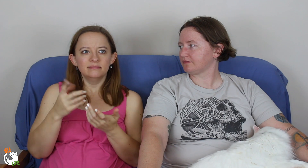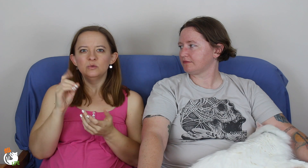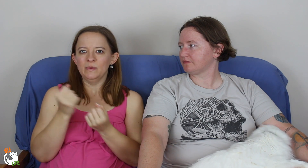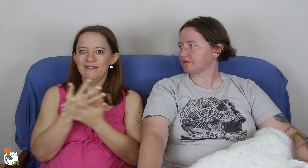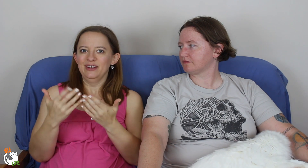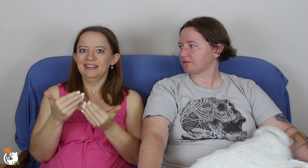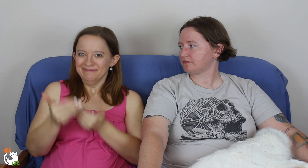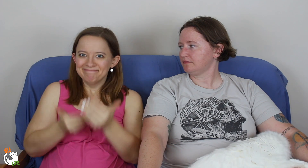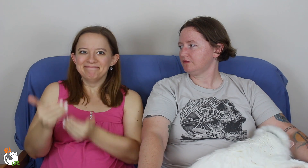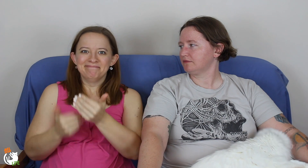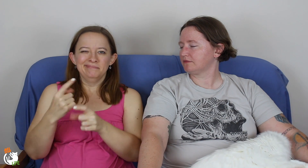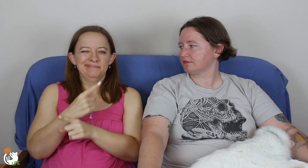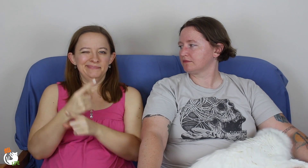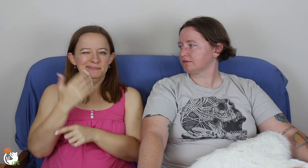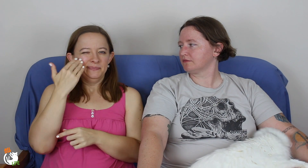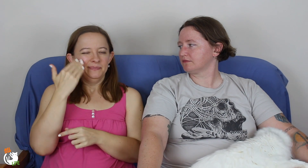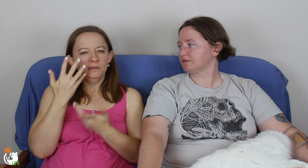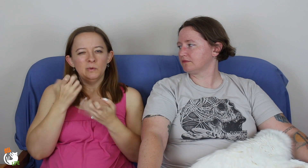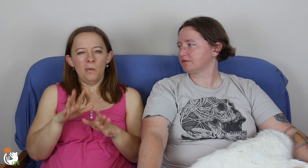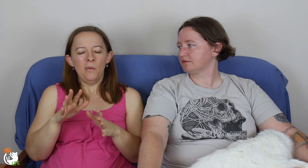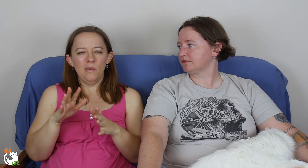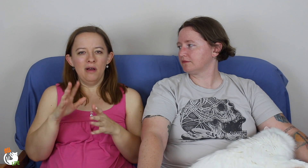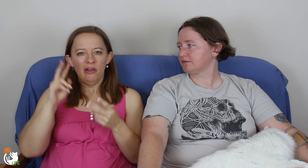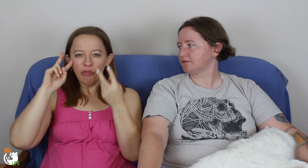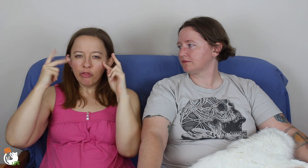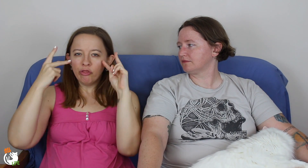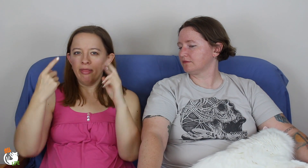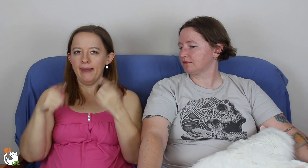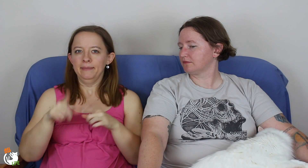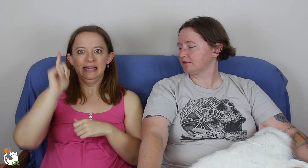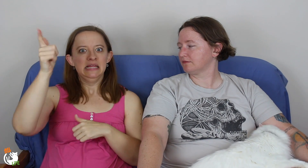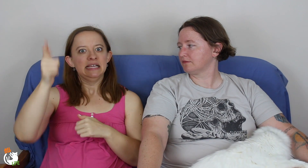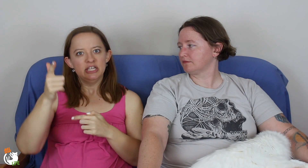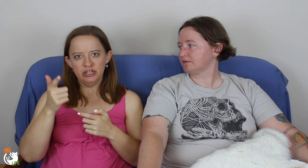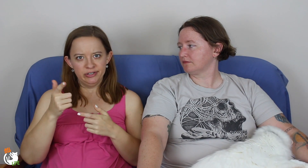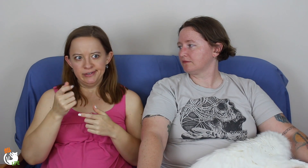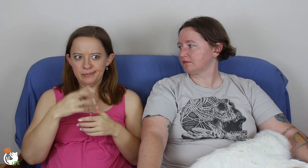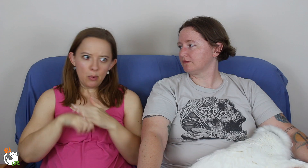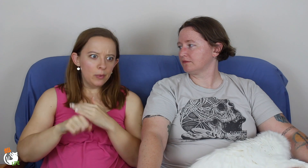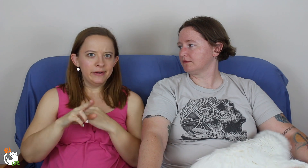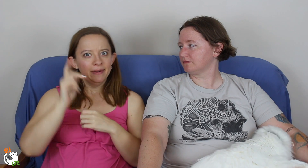Just to make sure you do everything appropriate in that process. You don't want any misunderstandings happening later on